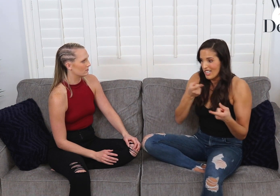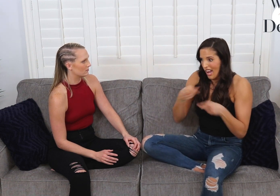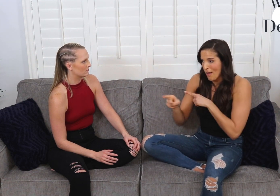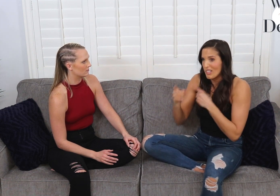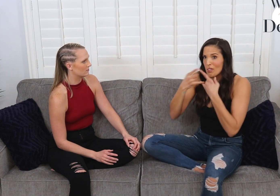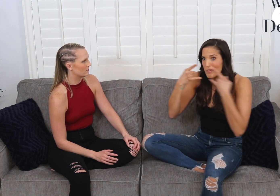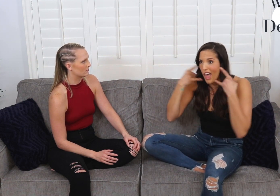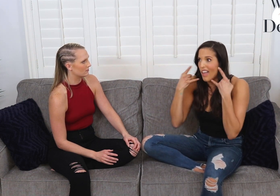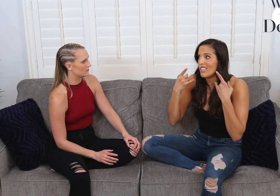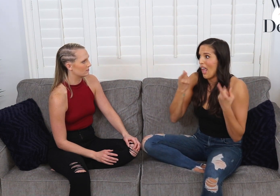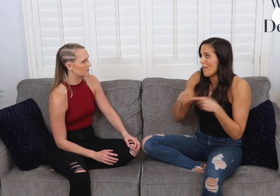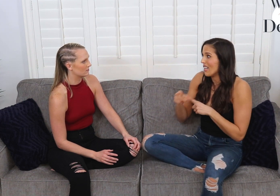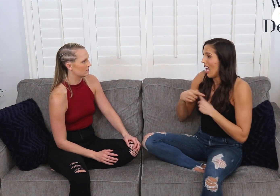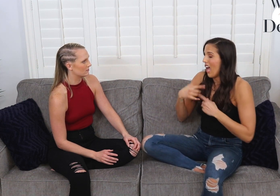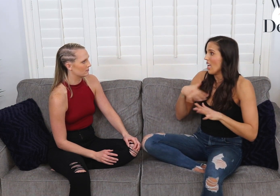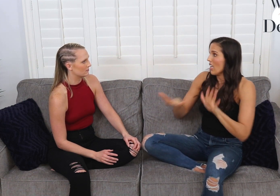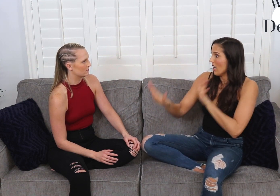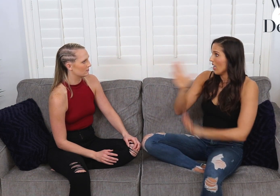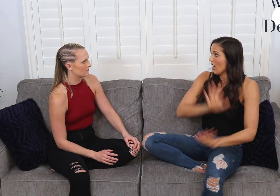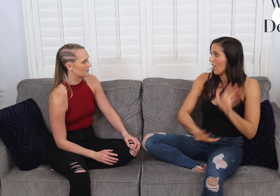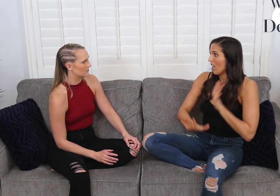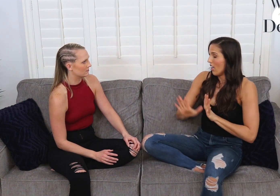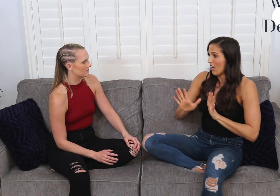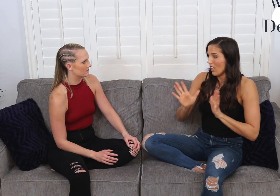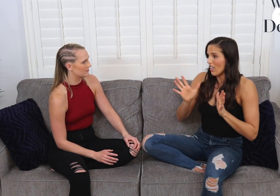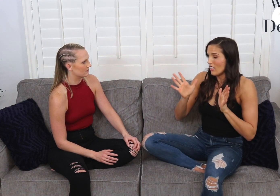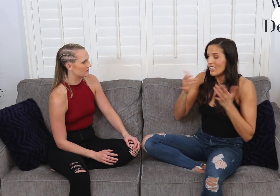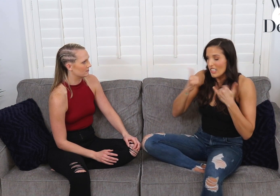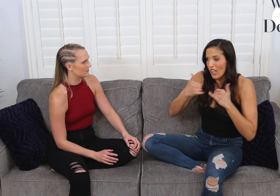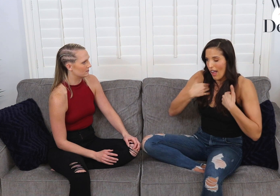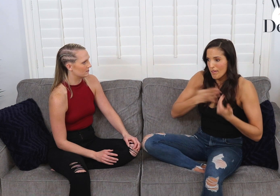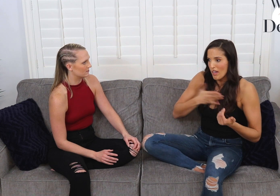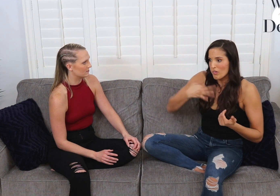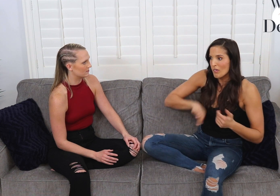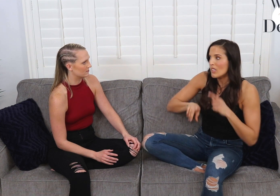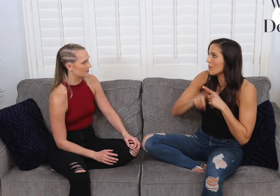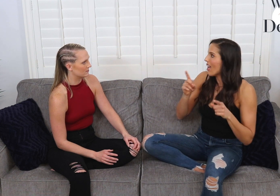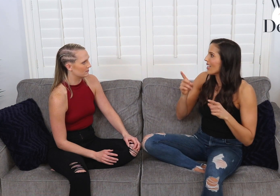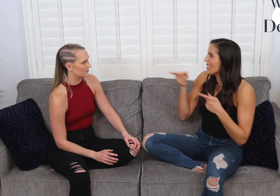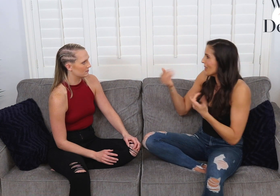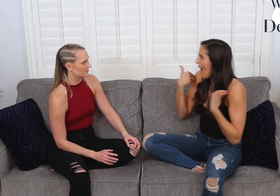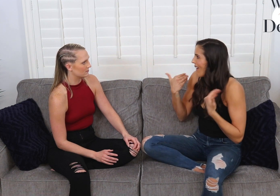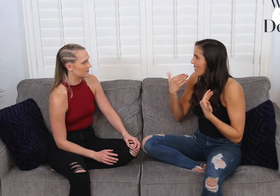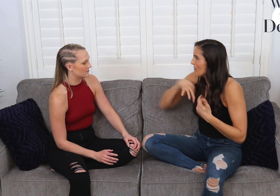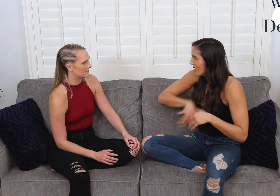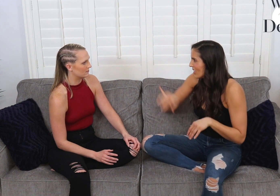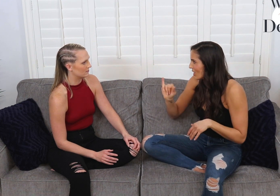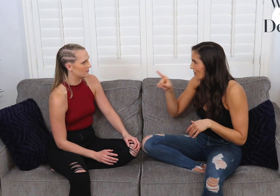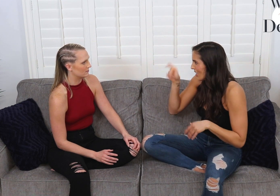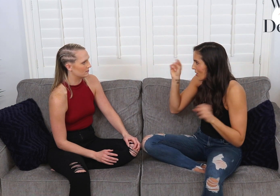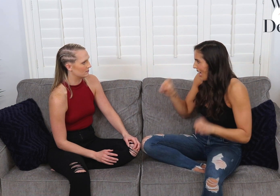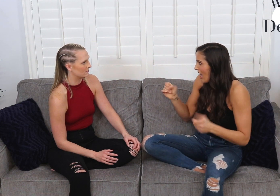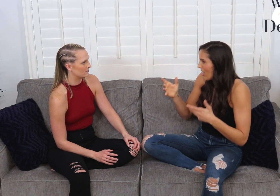so now with quarantine and masks, it took away my privilege. I mean, I still have my privilege to hear and talk, but you